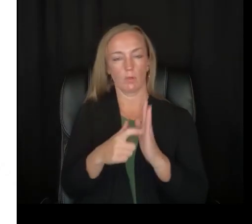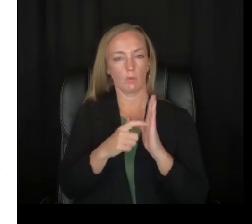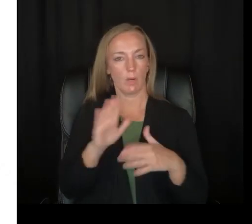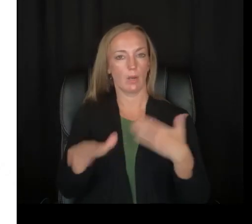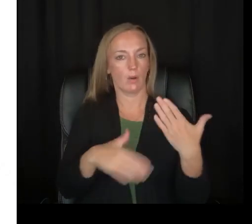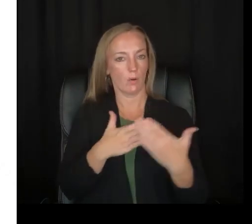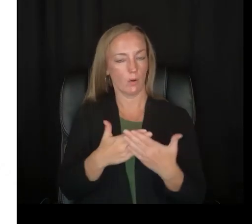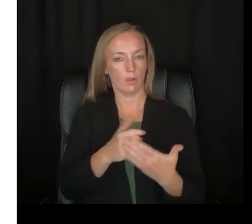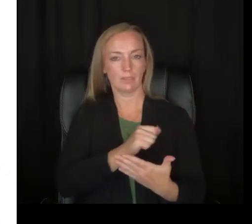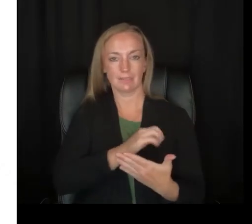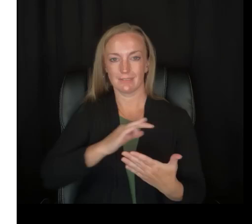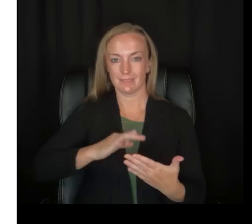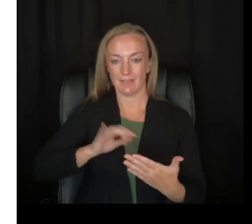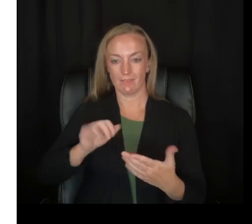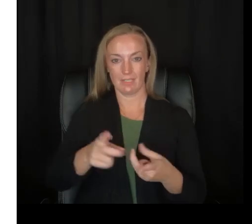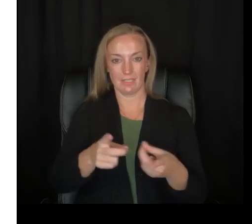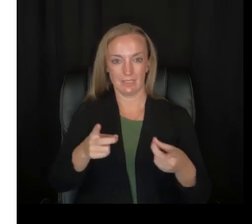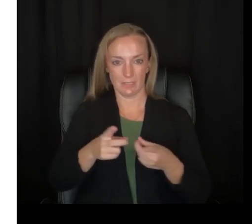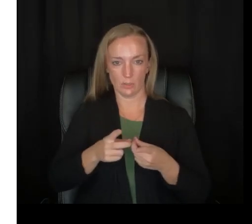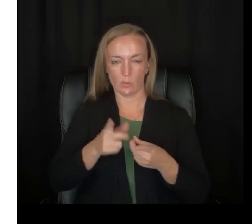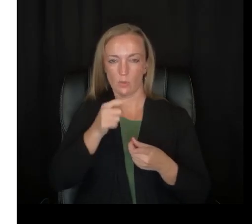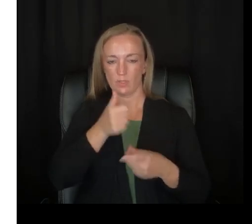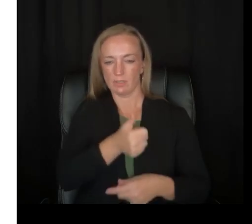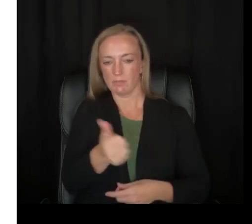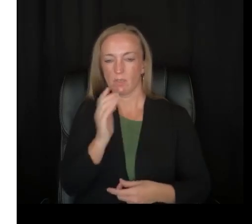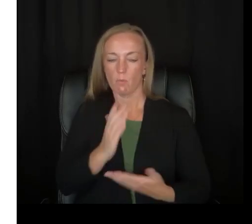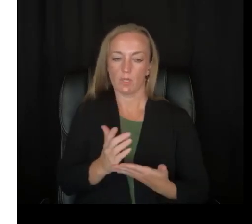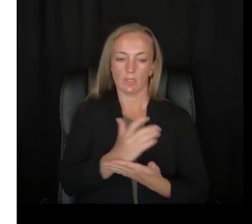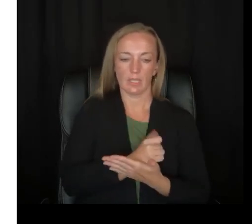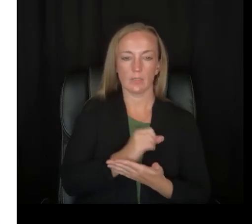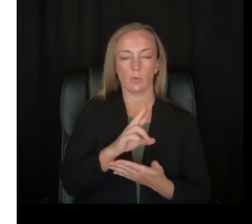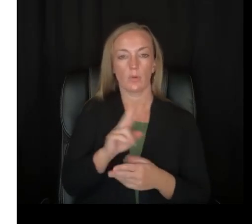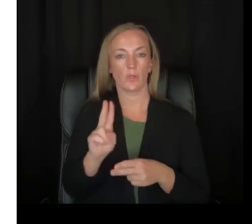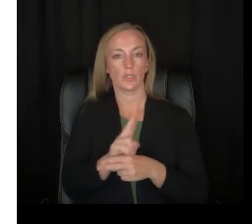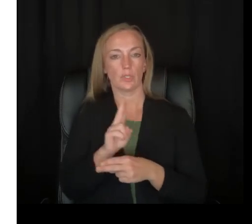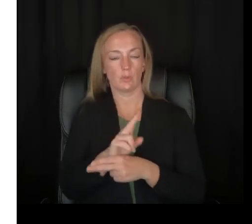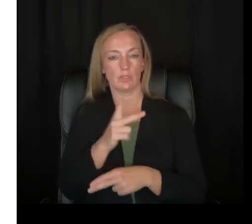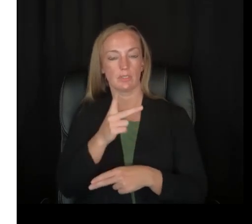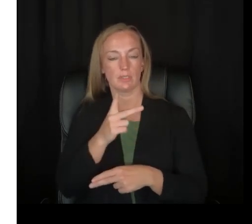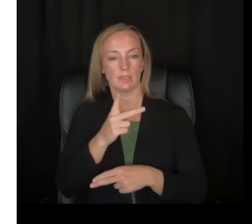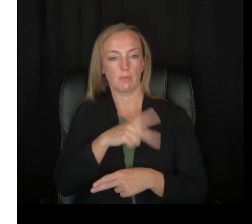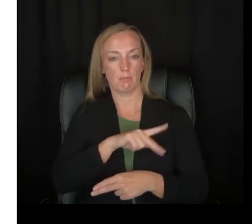require that all staff in the district collecting or using personal identifiable